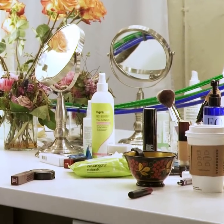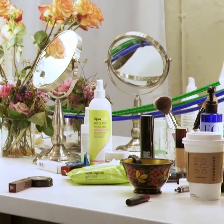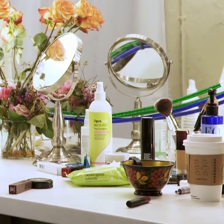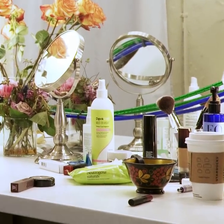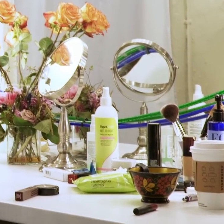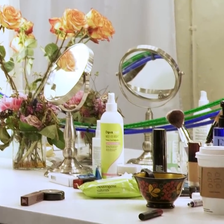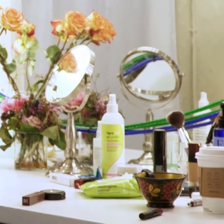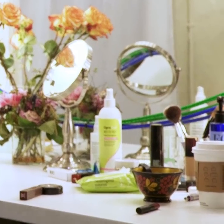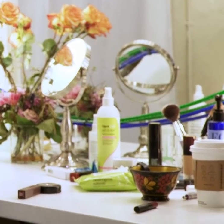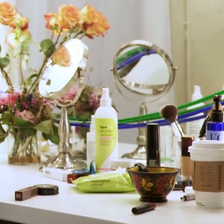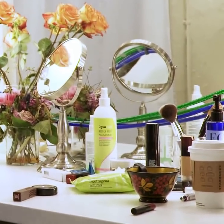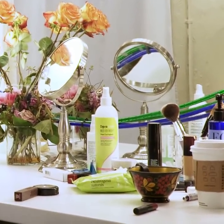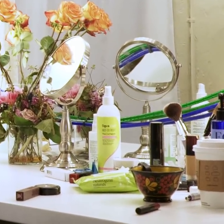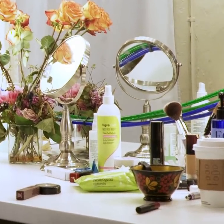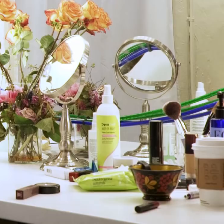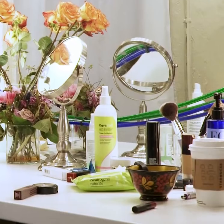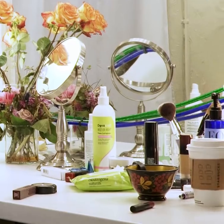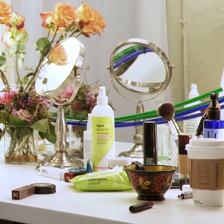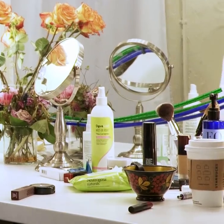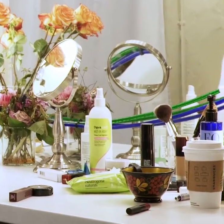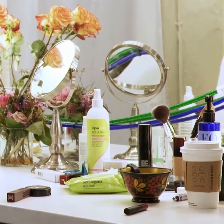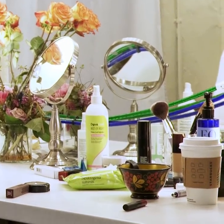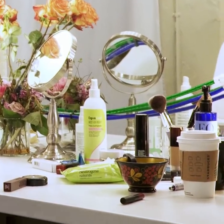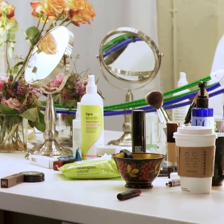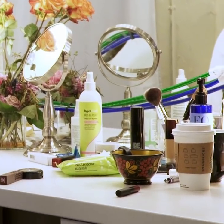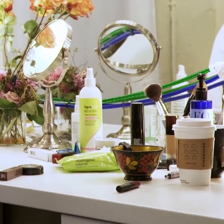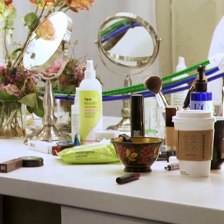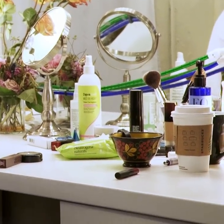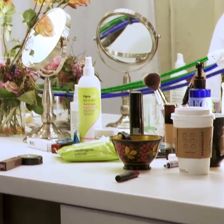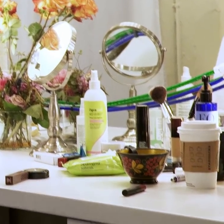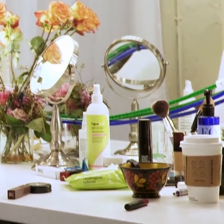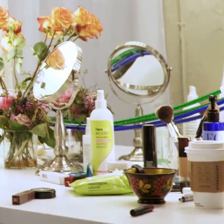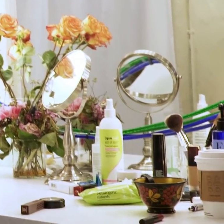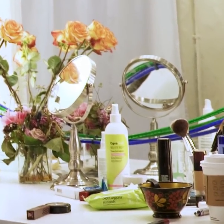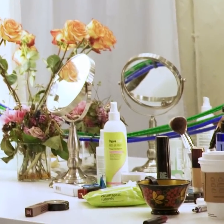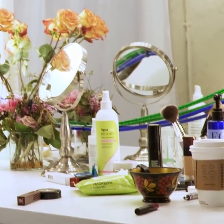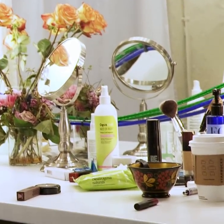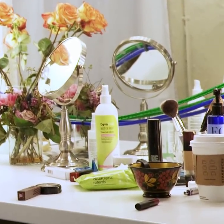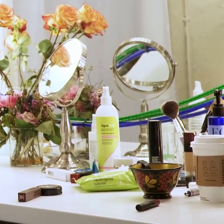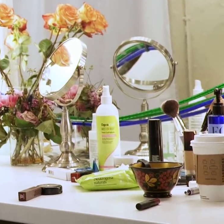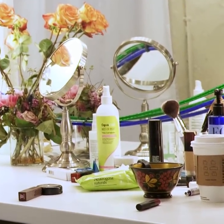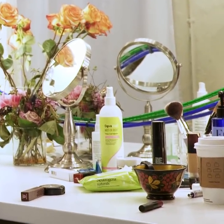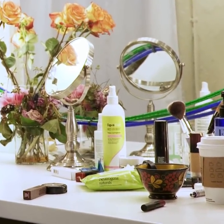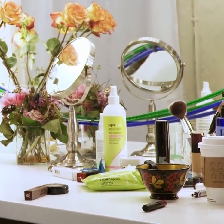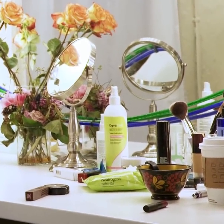I was a school teacher, so I taught kindergarten and first grade in public education.